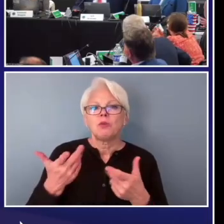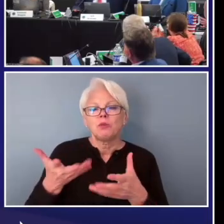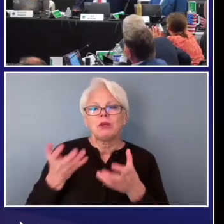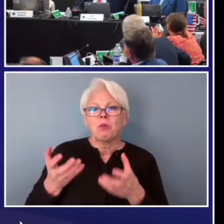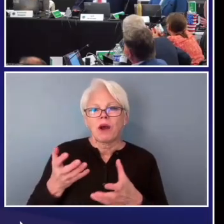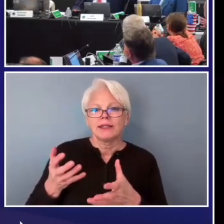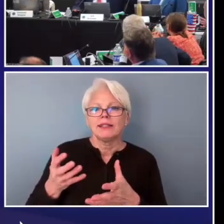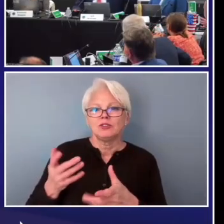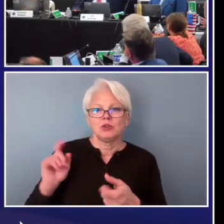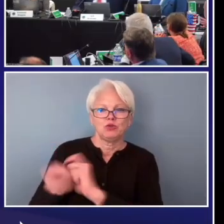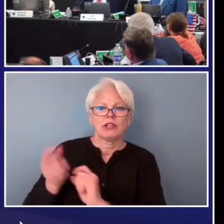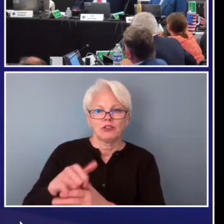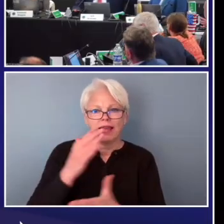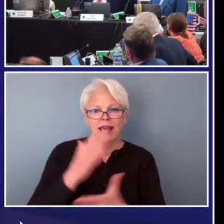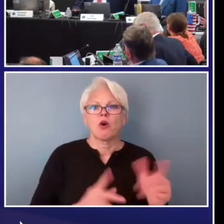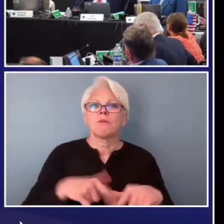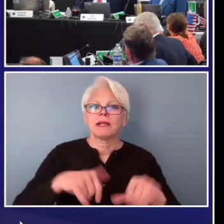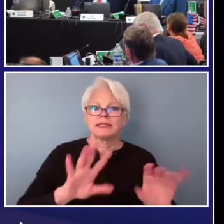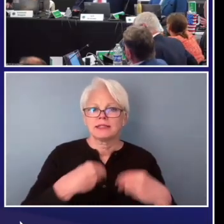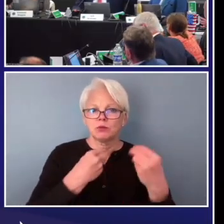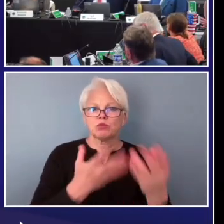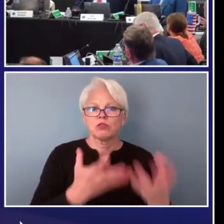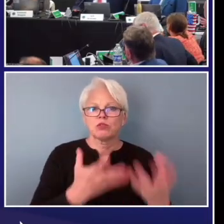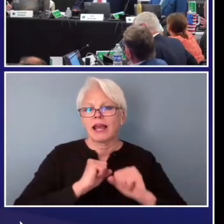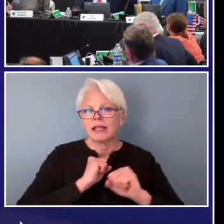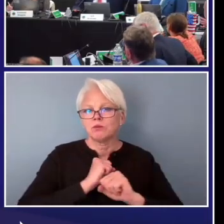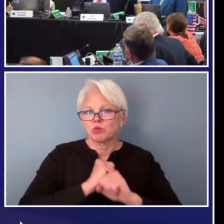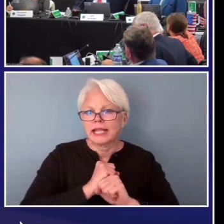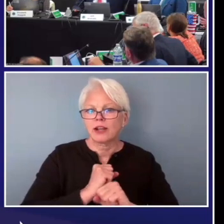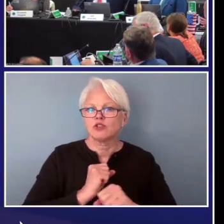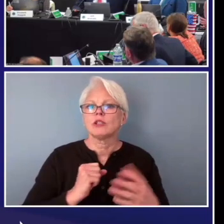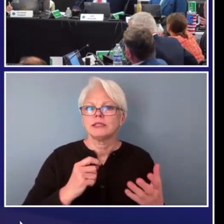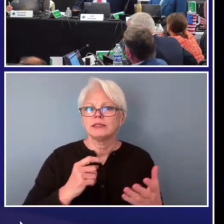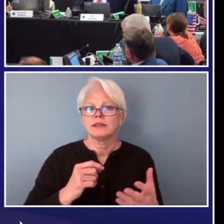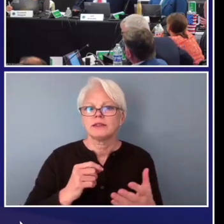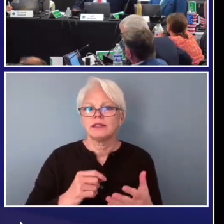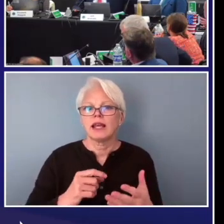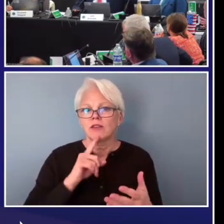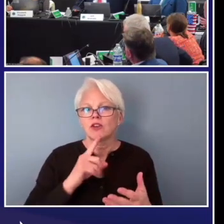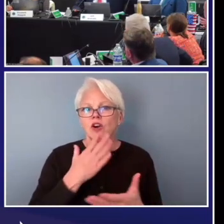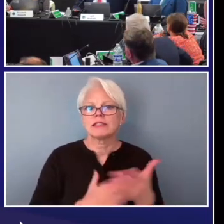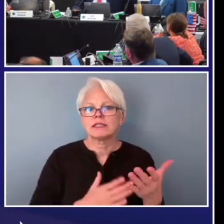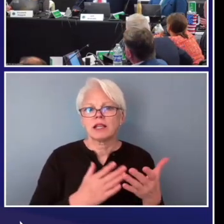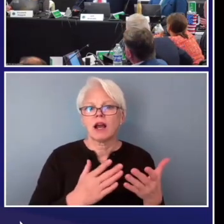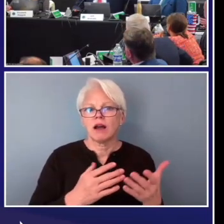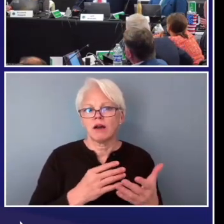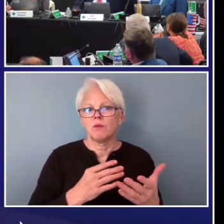and still provide the, the protections on, there are some instances, there are some instances where you want to keep